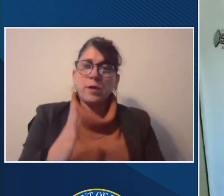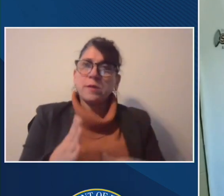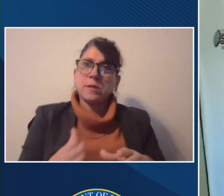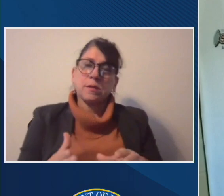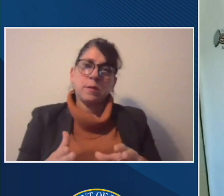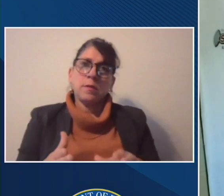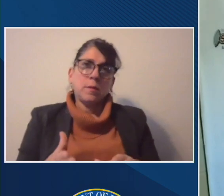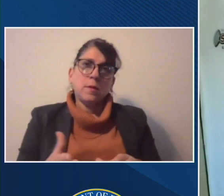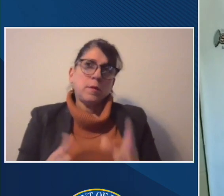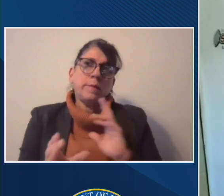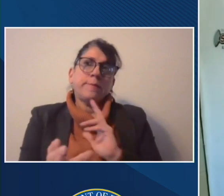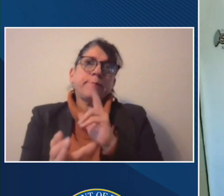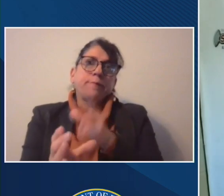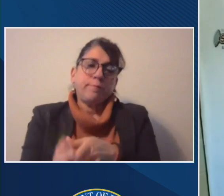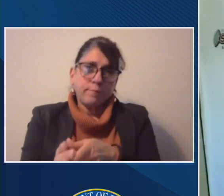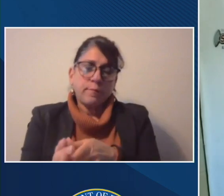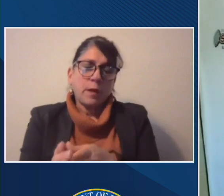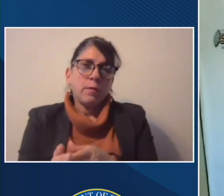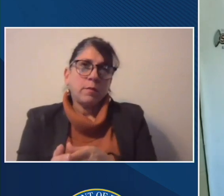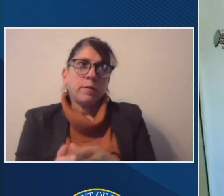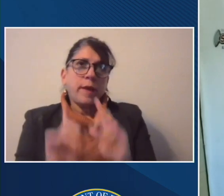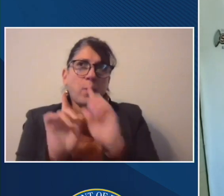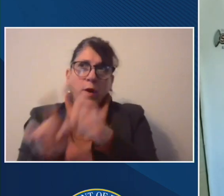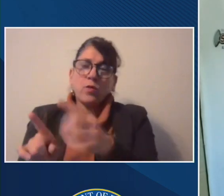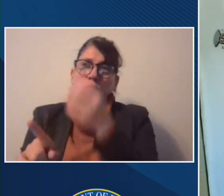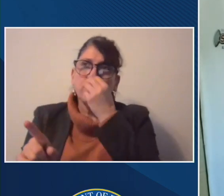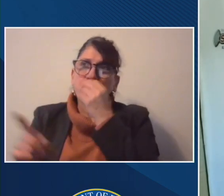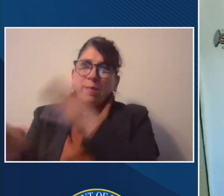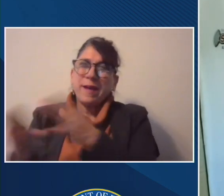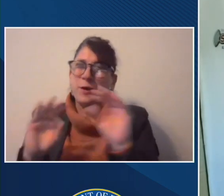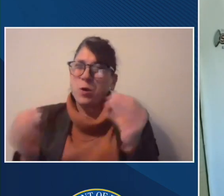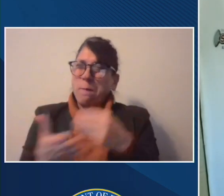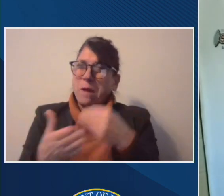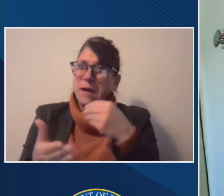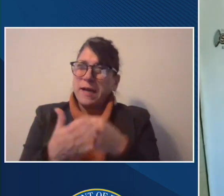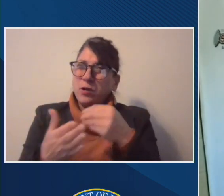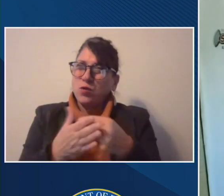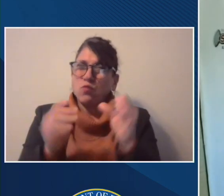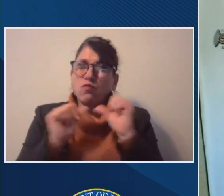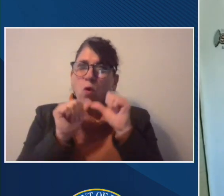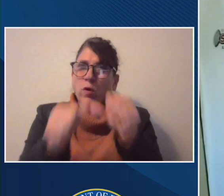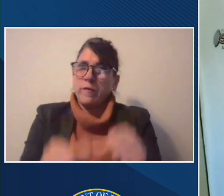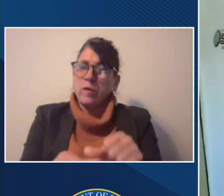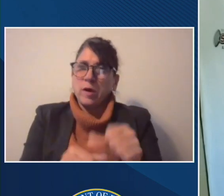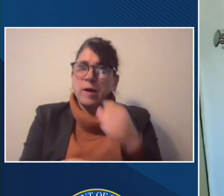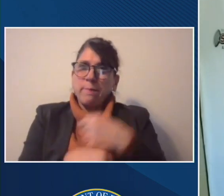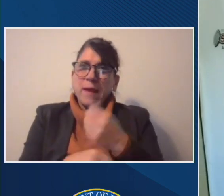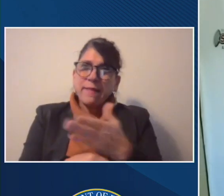it was offered, and that was it. There was no money to roll over. This made things better for students.